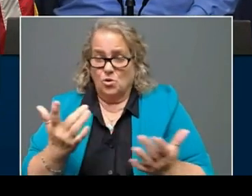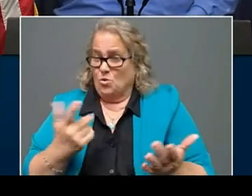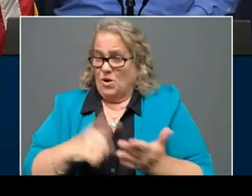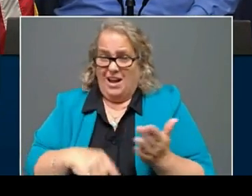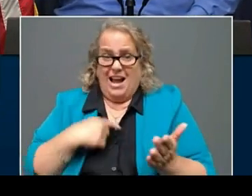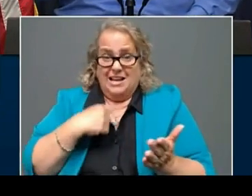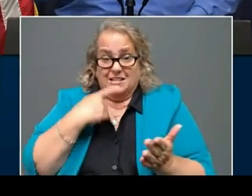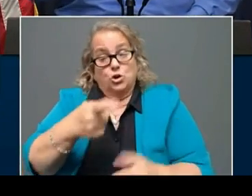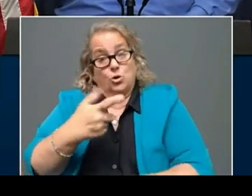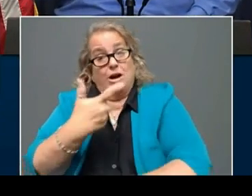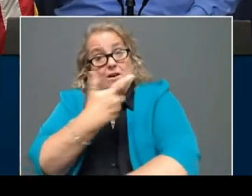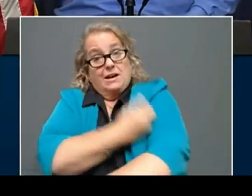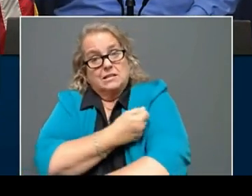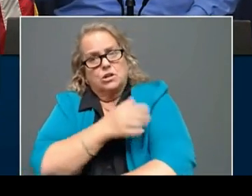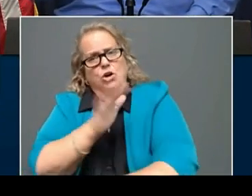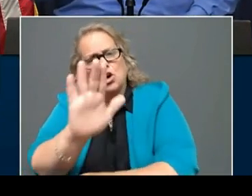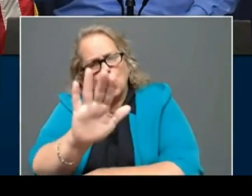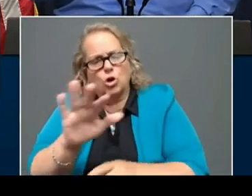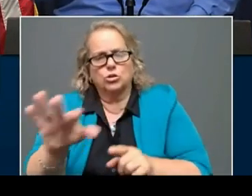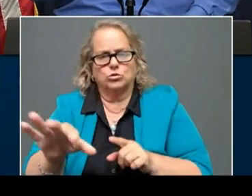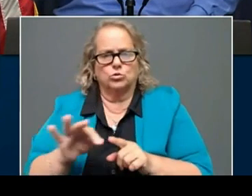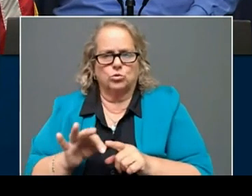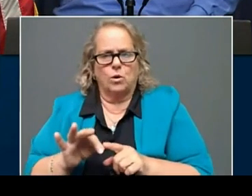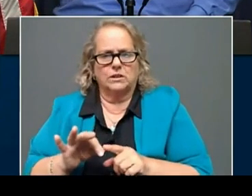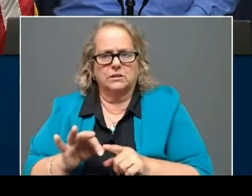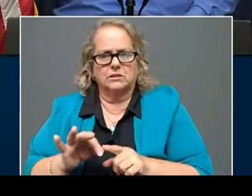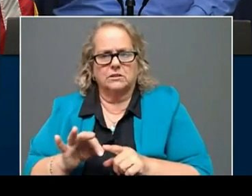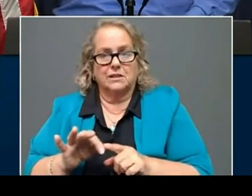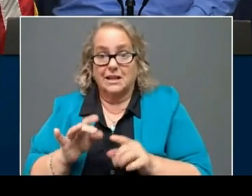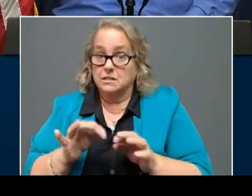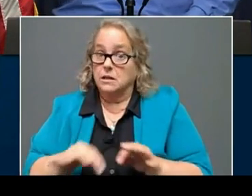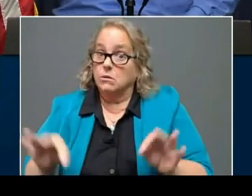choice. It's an incredibly important choice. It's a choice that should you